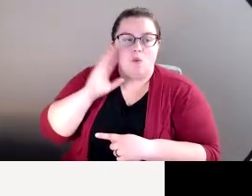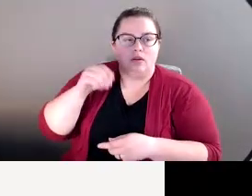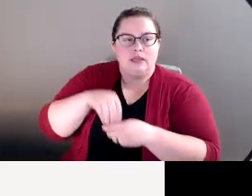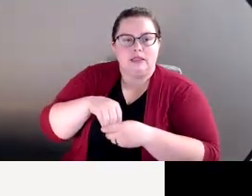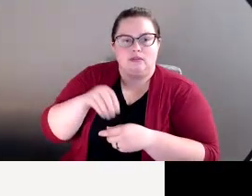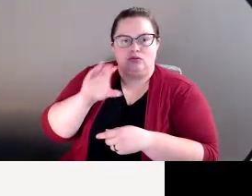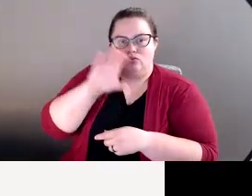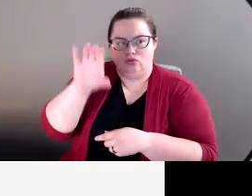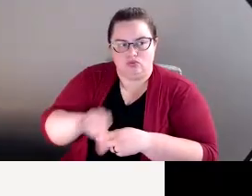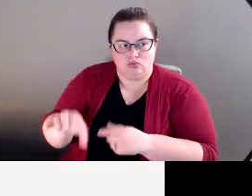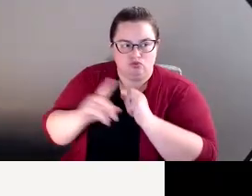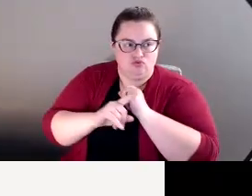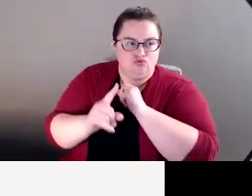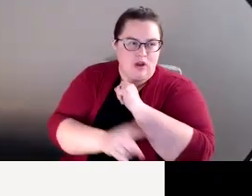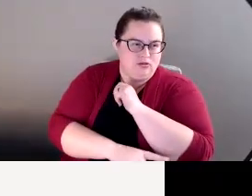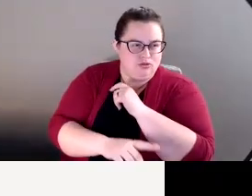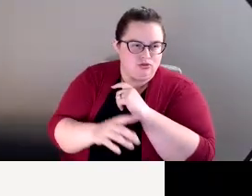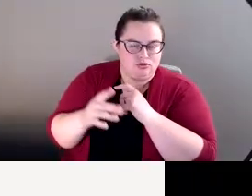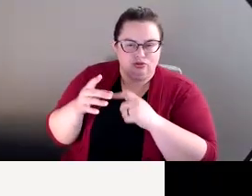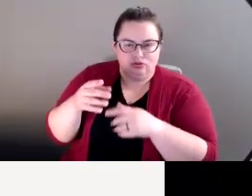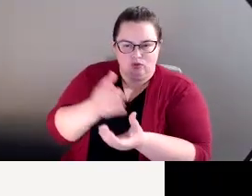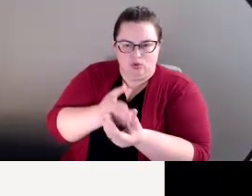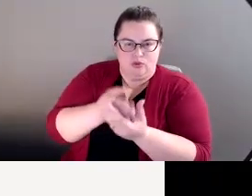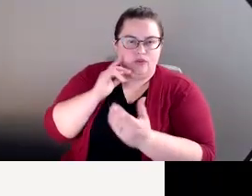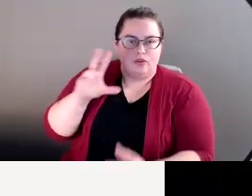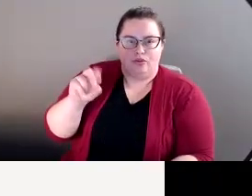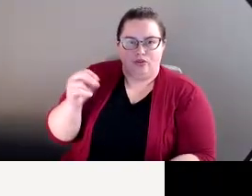for 30 days, but after this time period,